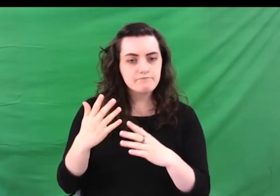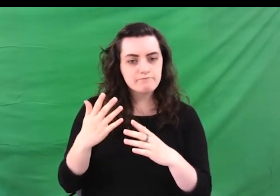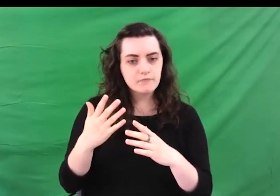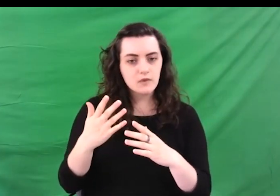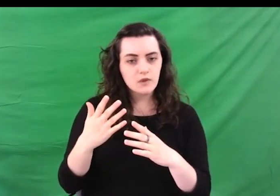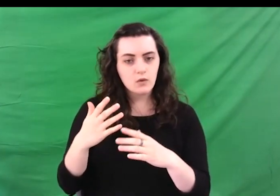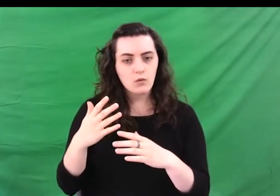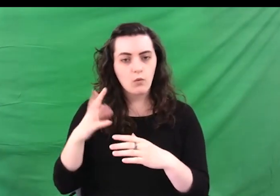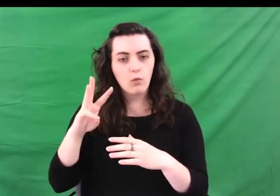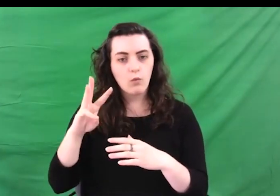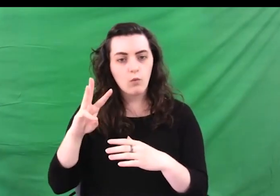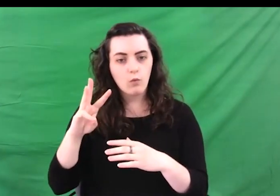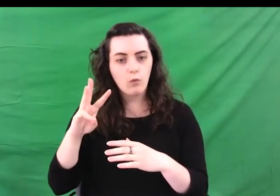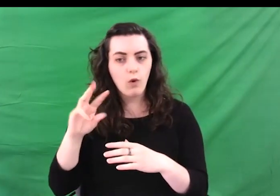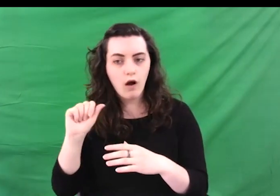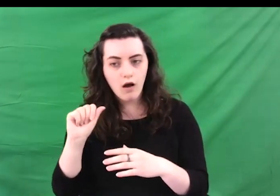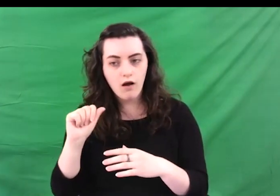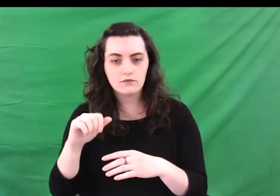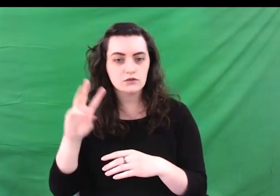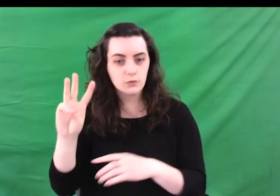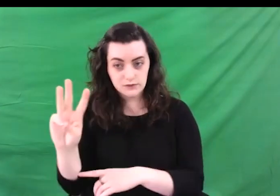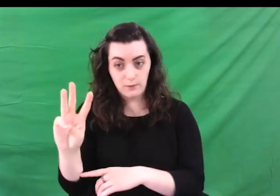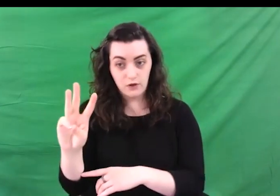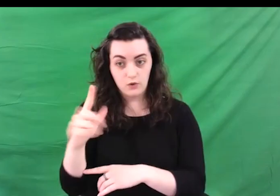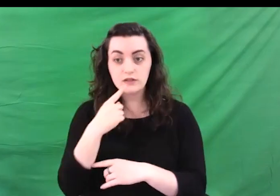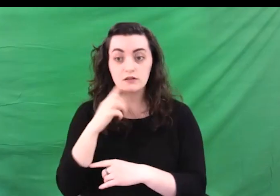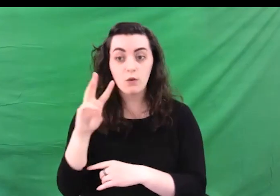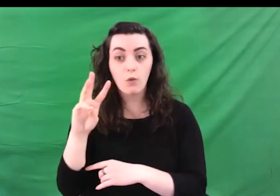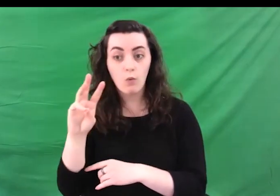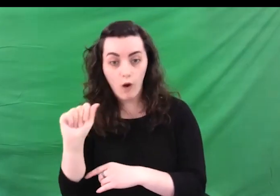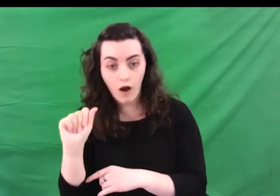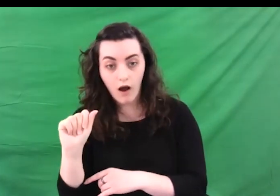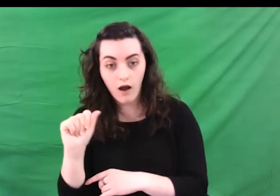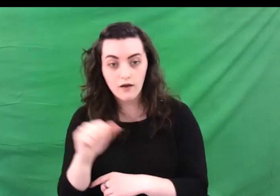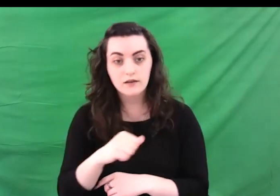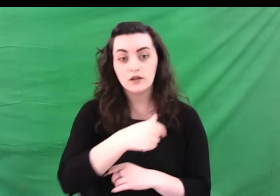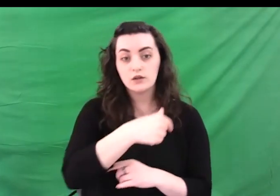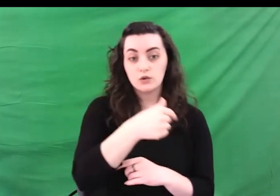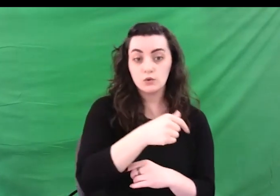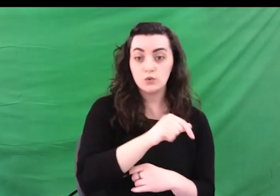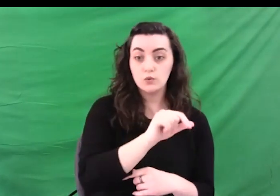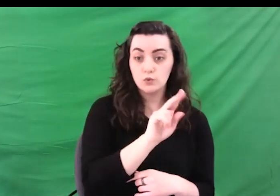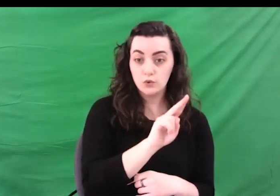So W says "wa" and qu says "qwa".